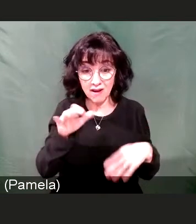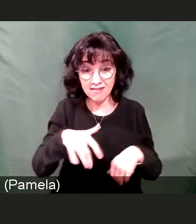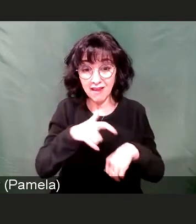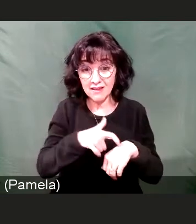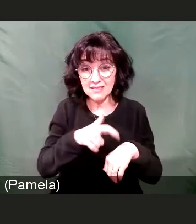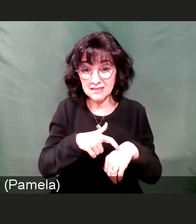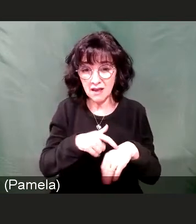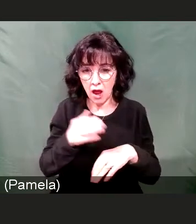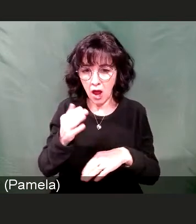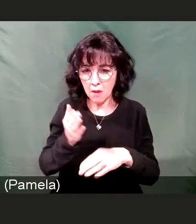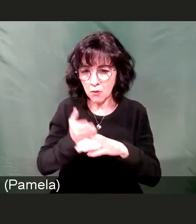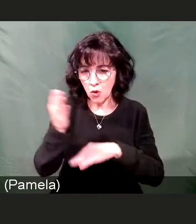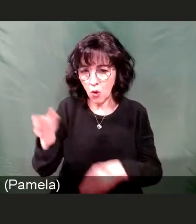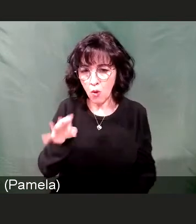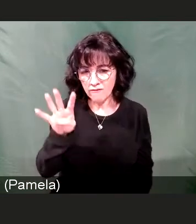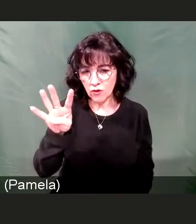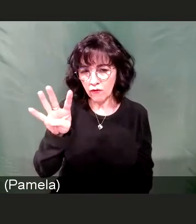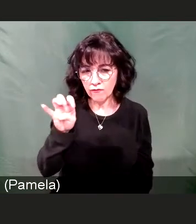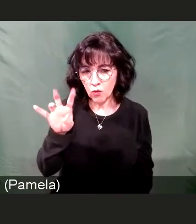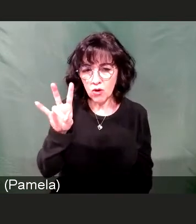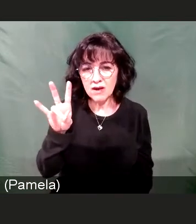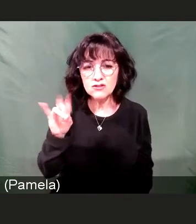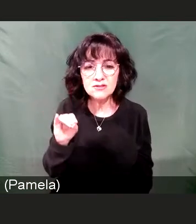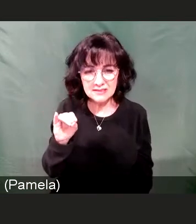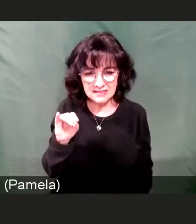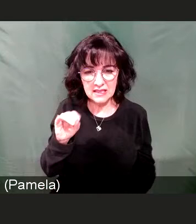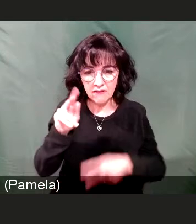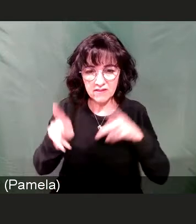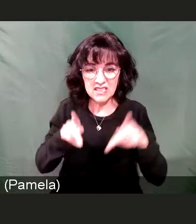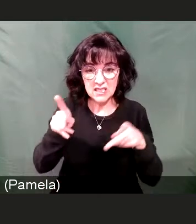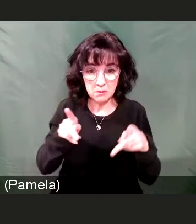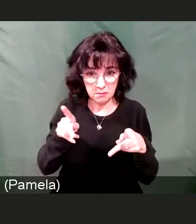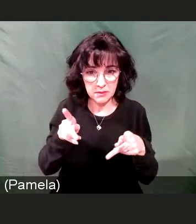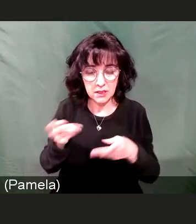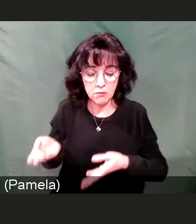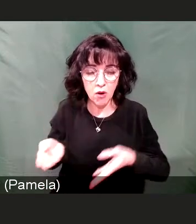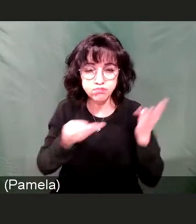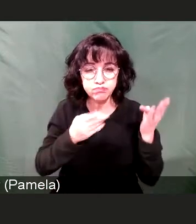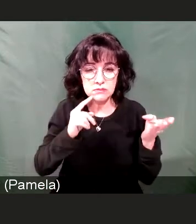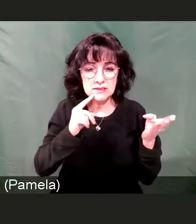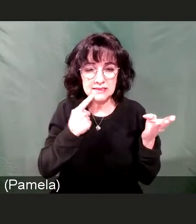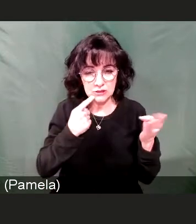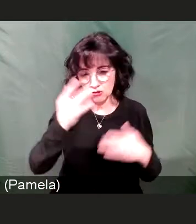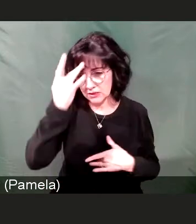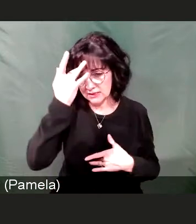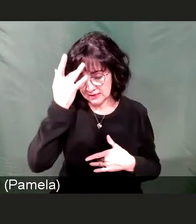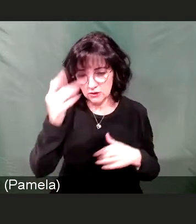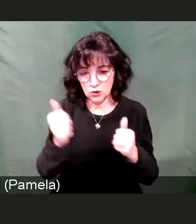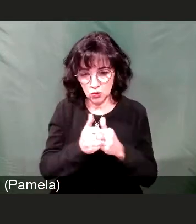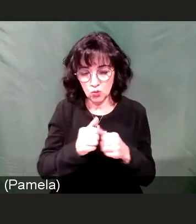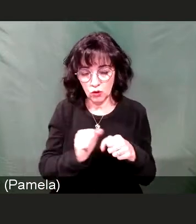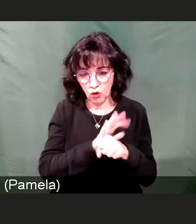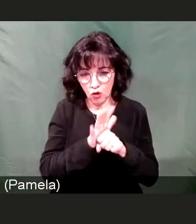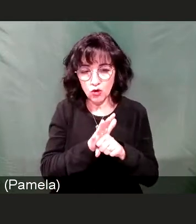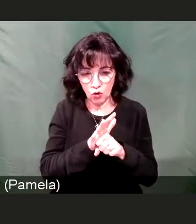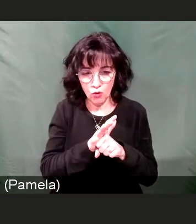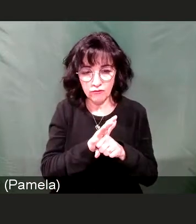throughout Delaware for COVID-19 or COVID-19 related issues. As of this morning